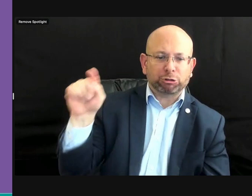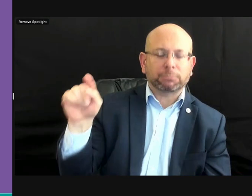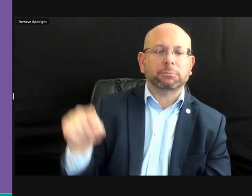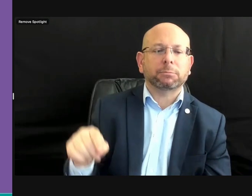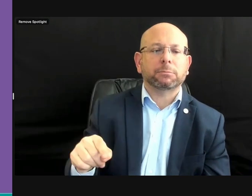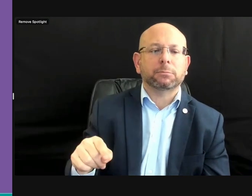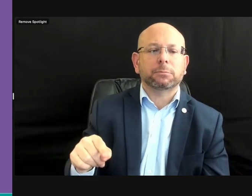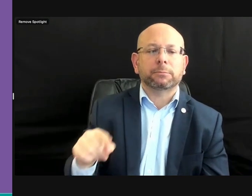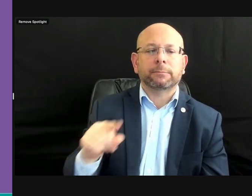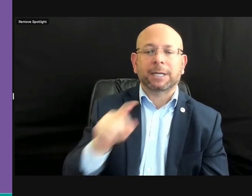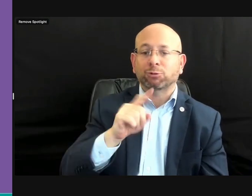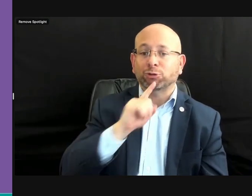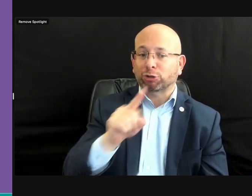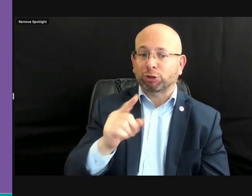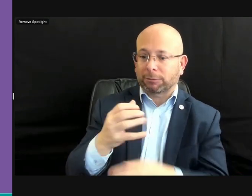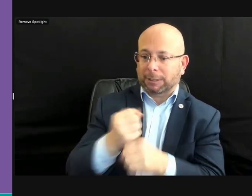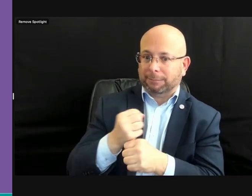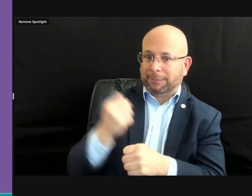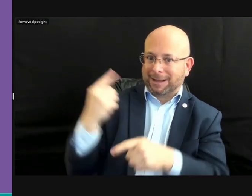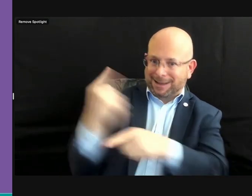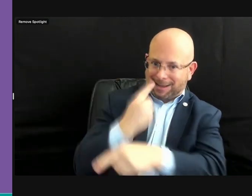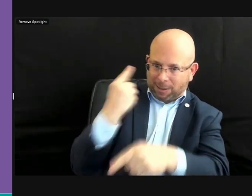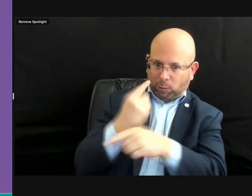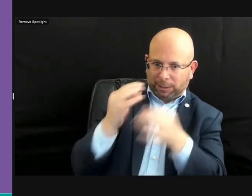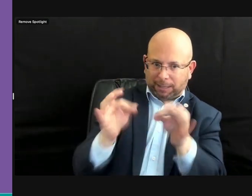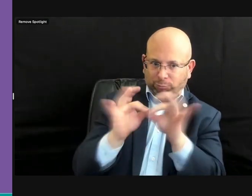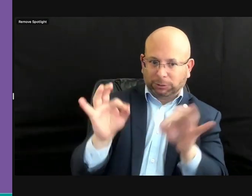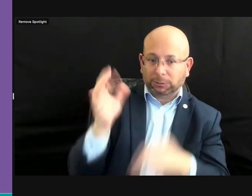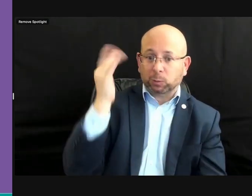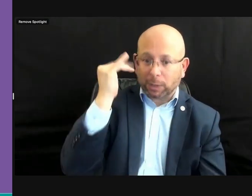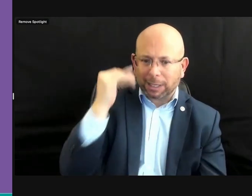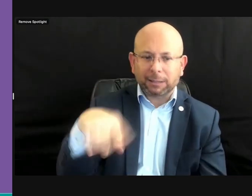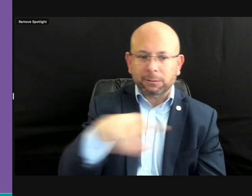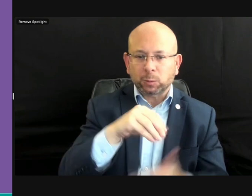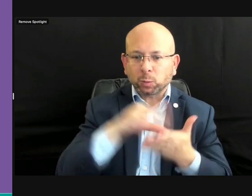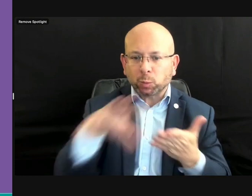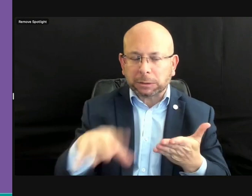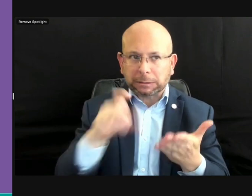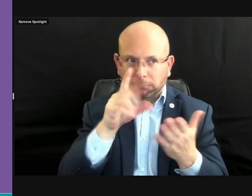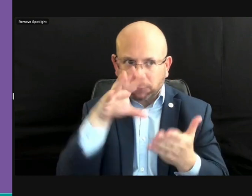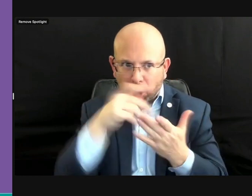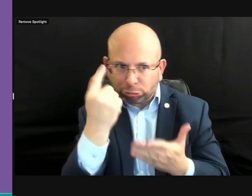For universities and college, it's essential to get accurate captioning,